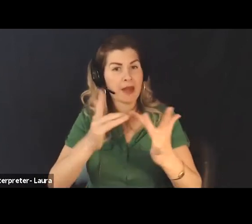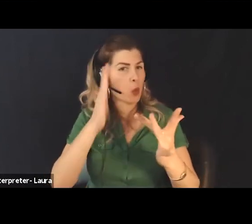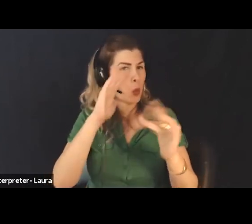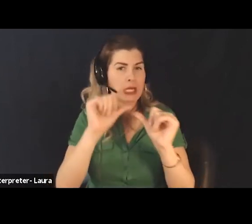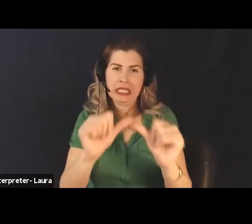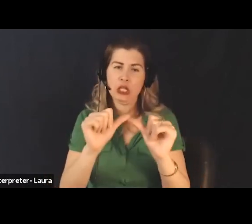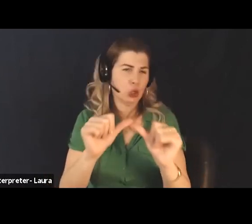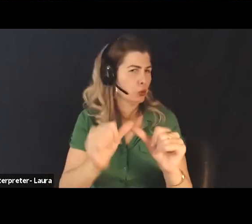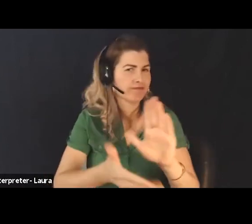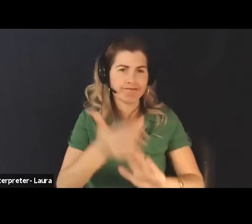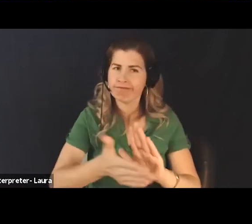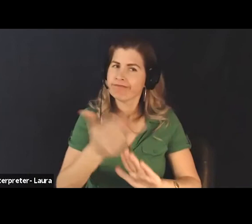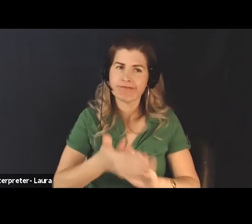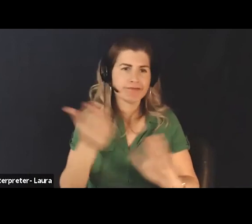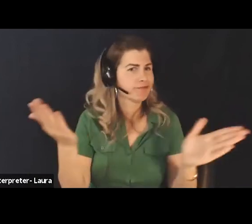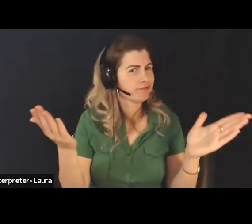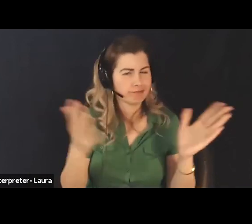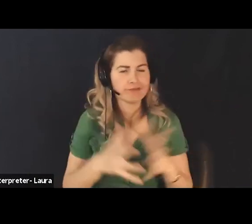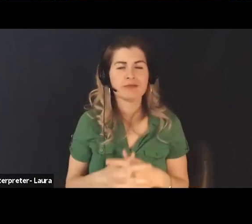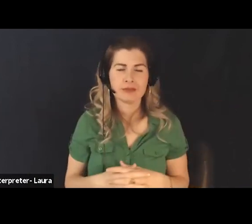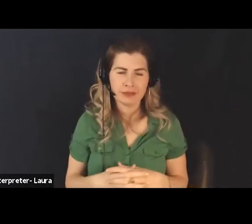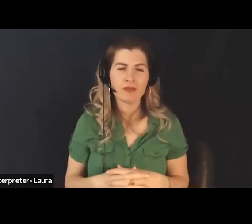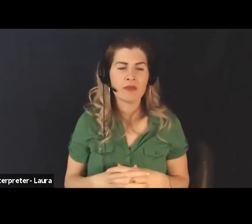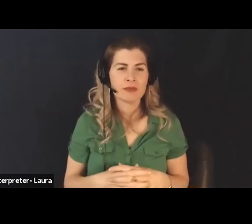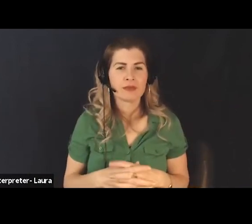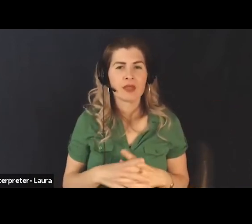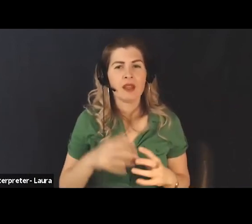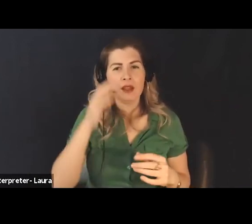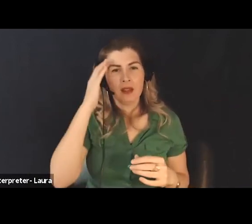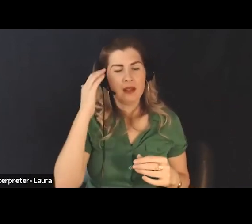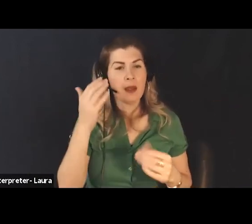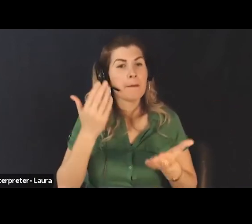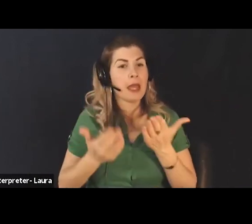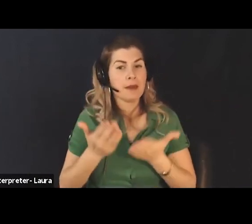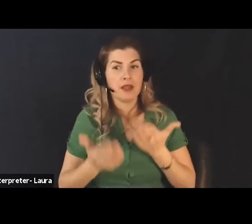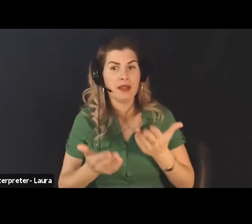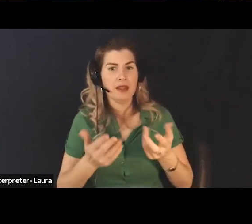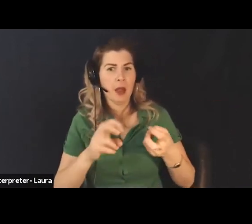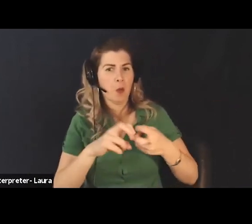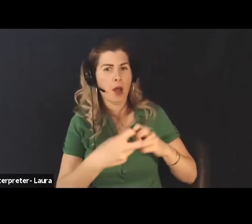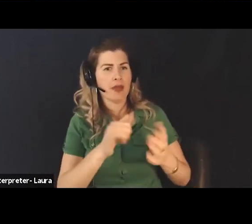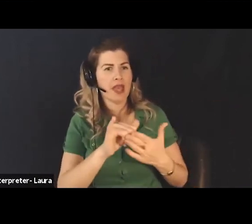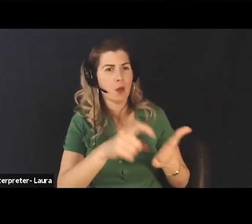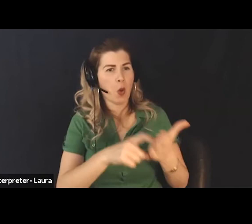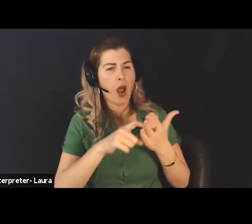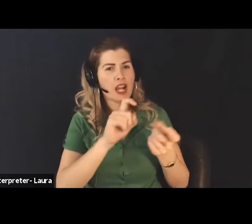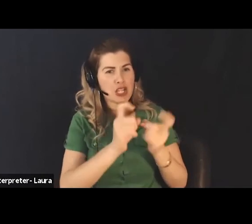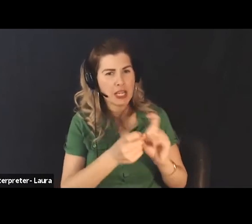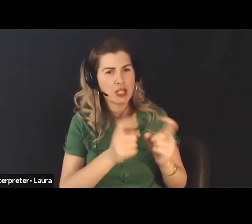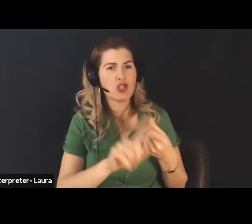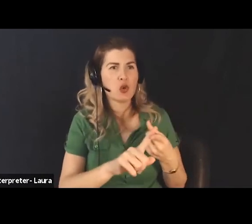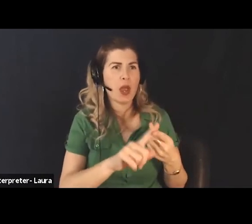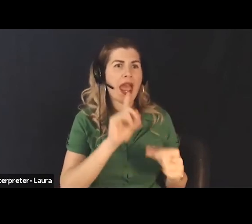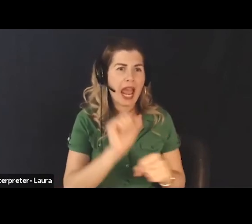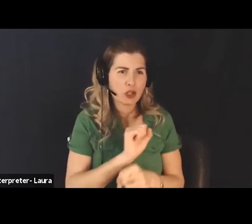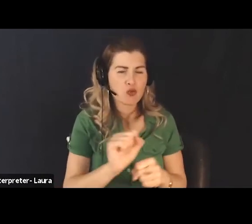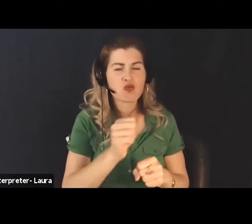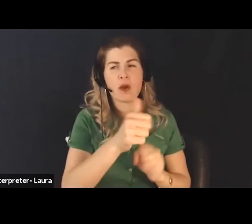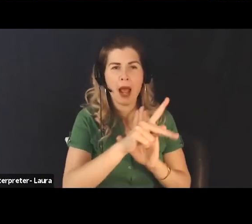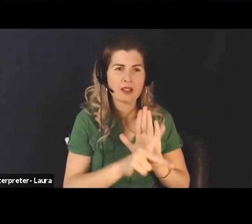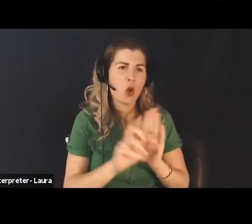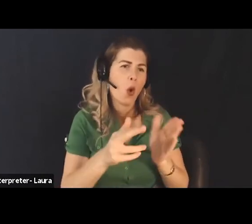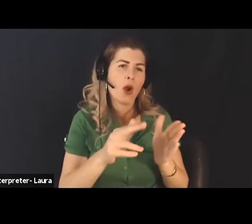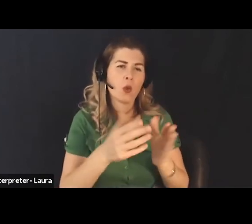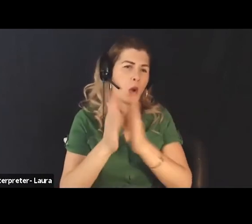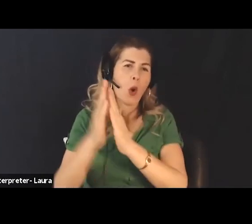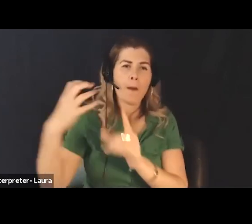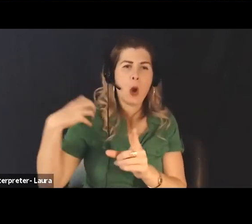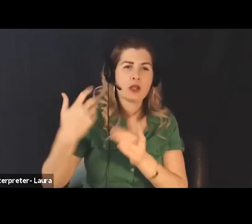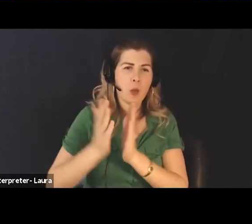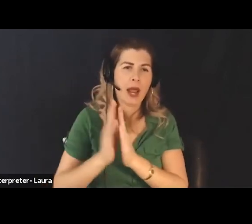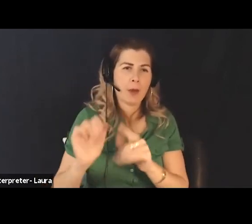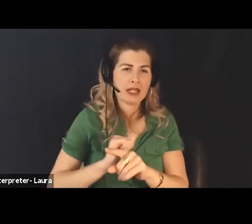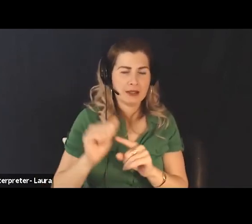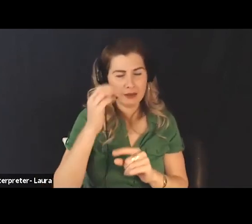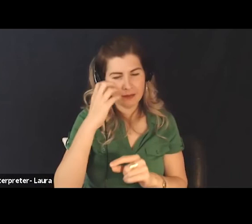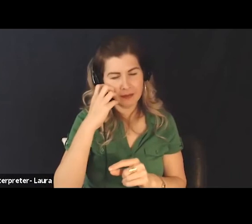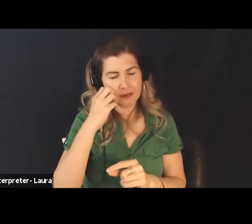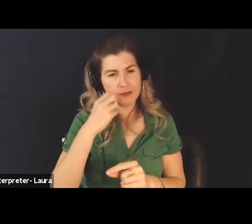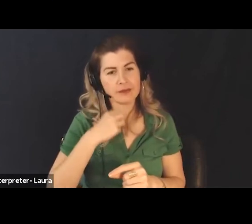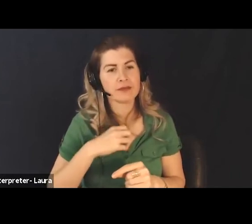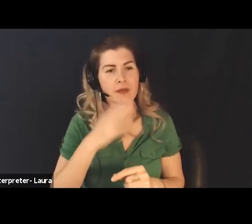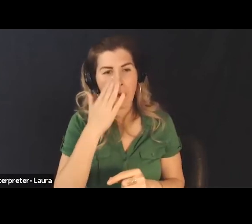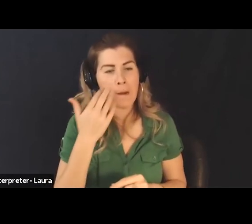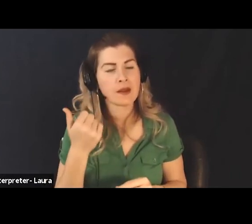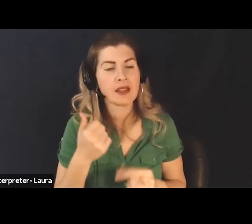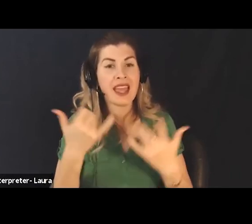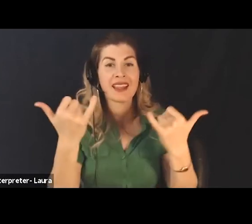years and if you have a hope of addressing some of the problems that software couldn't, the problems that would require changes to the actual platform architecture and policies or changes to request your practices.